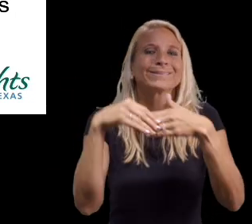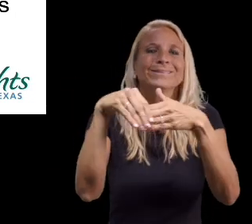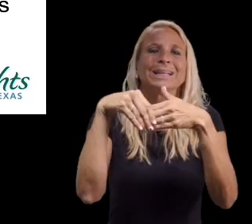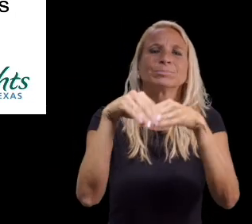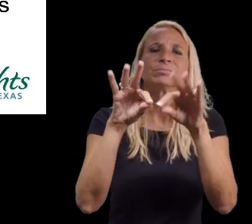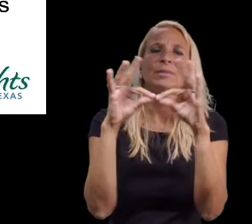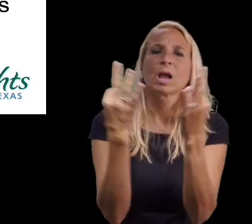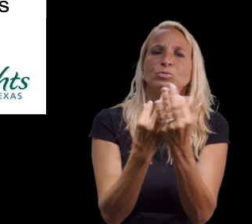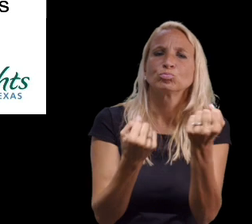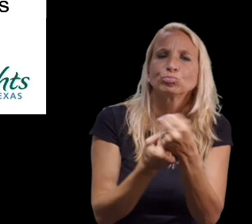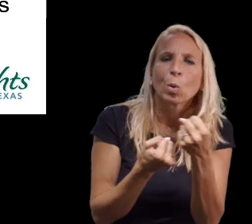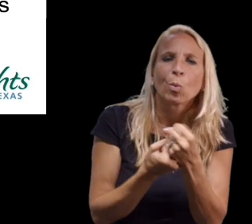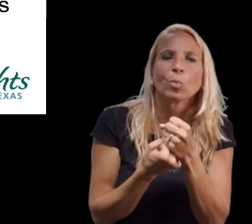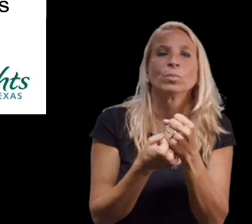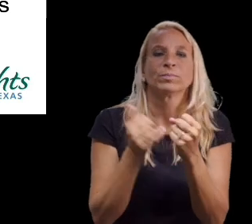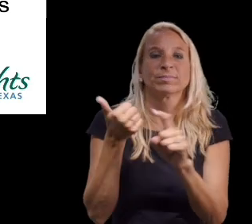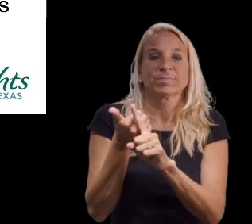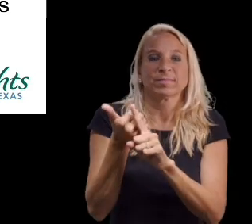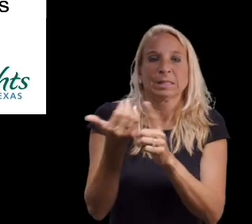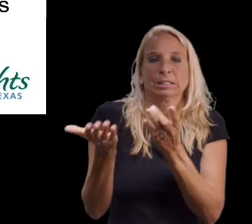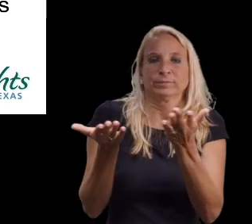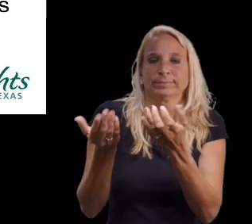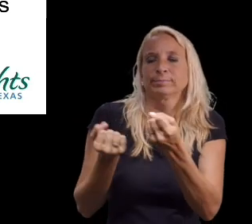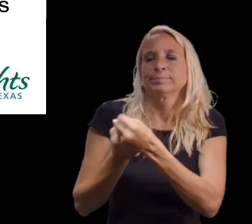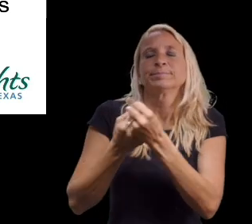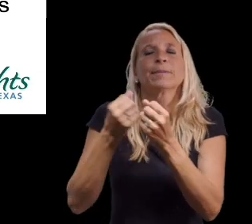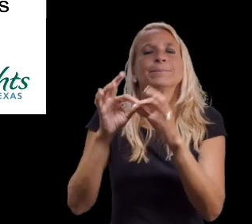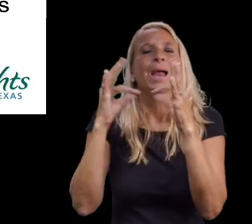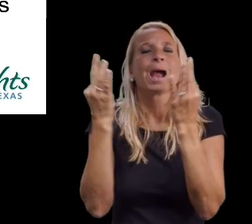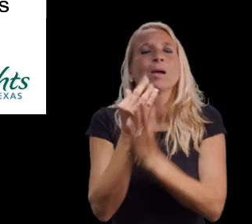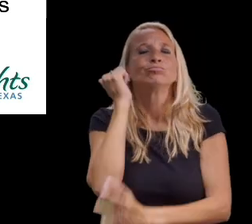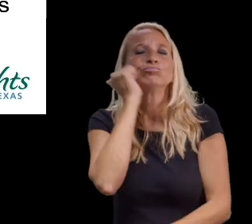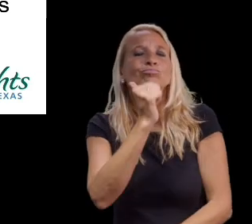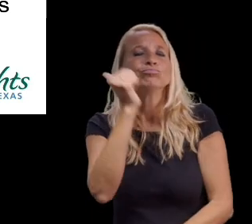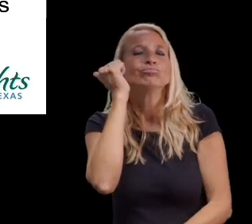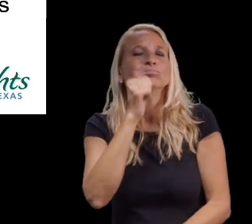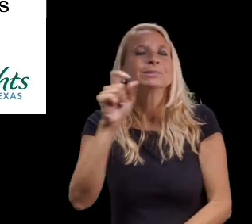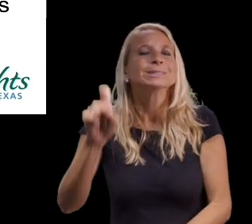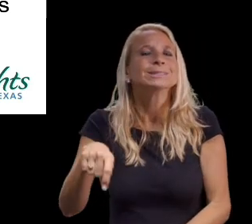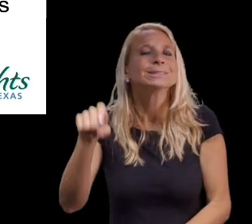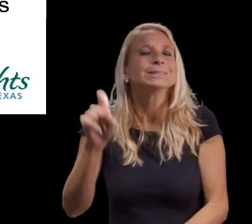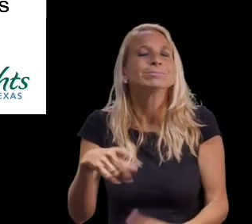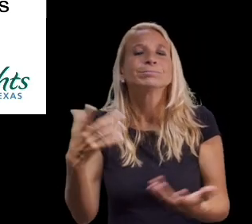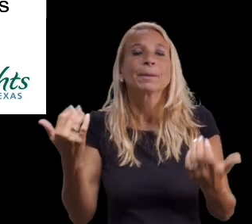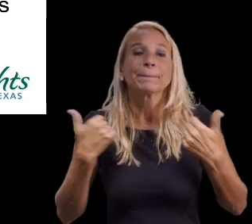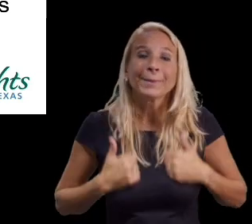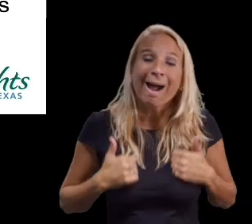flexible family supports, which are services that support a person's basic daily activities like bathing,